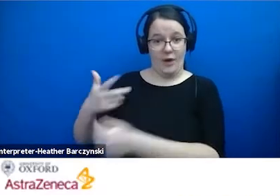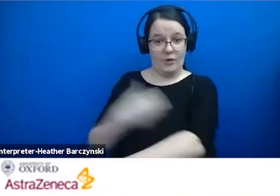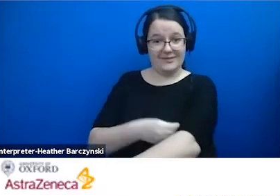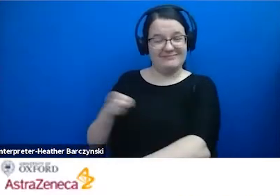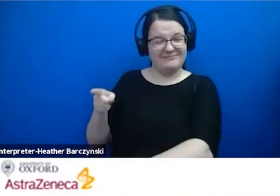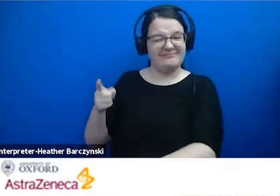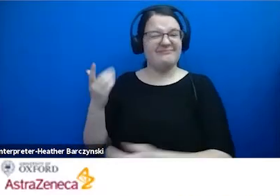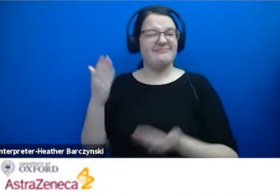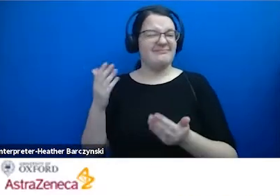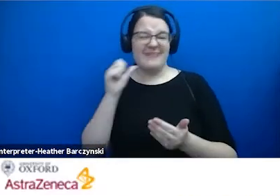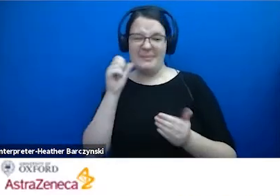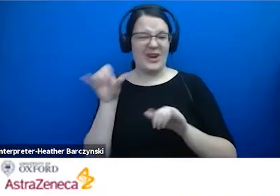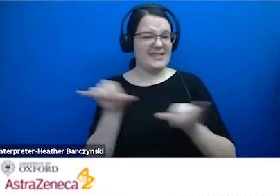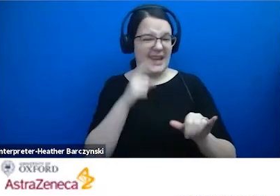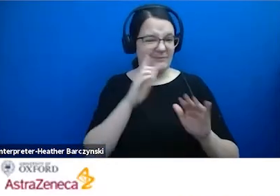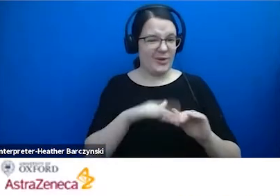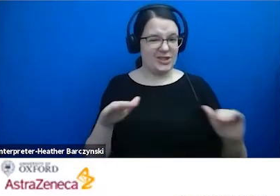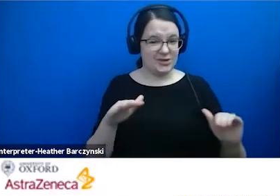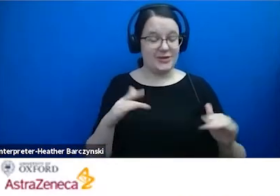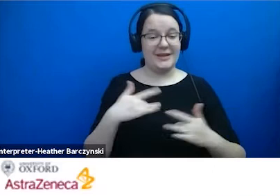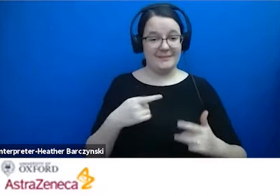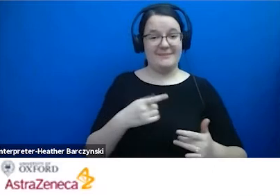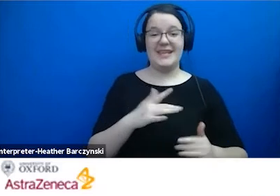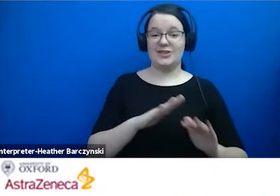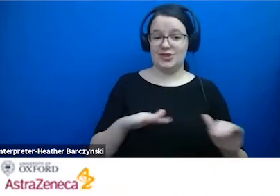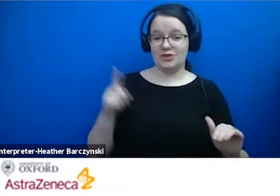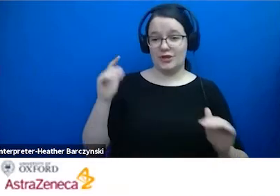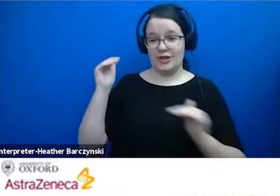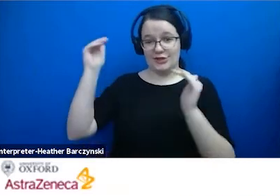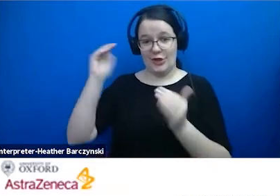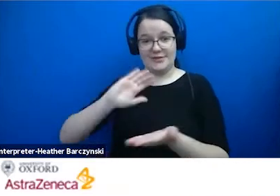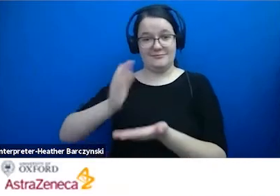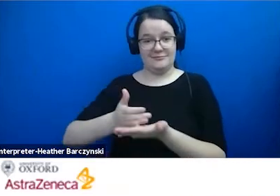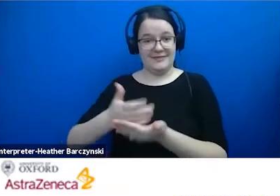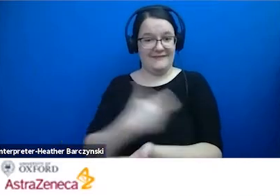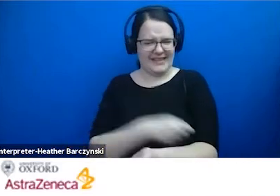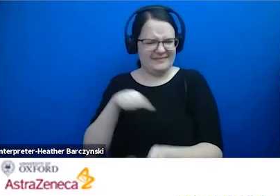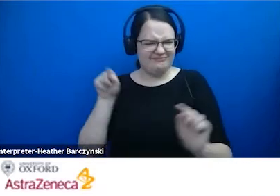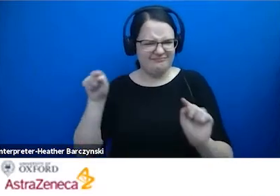vaccines are different between children and adults so early parts of these studies will include dose